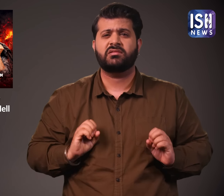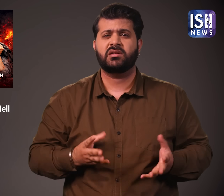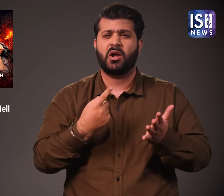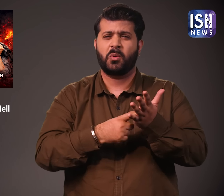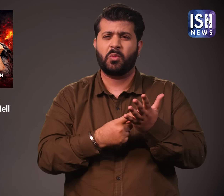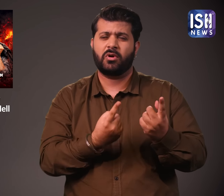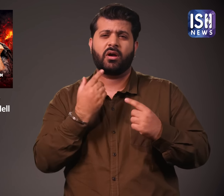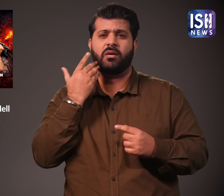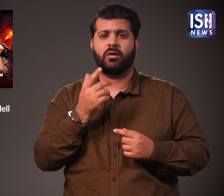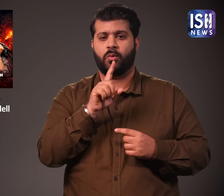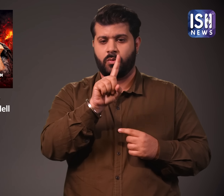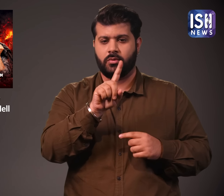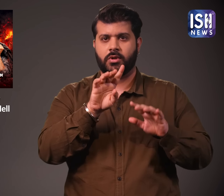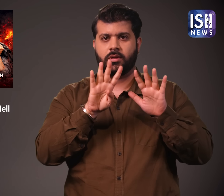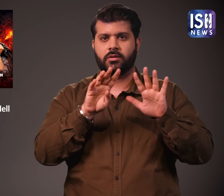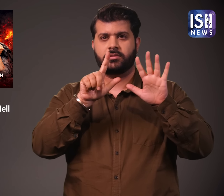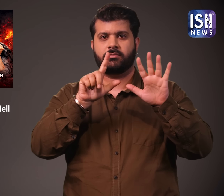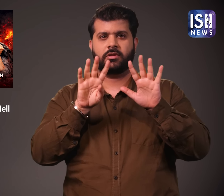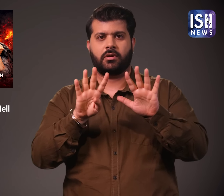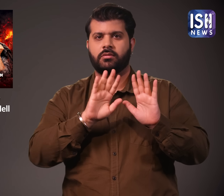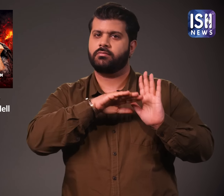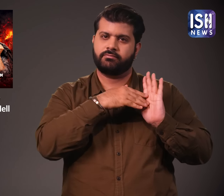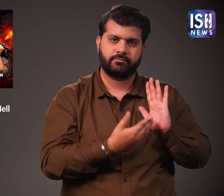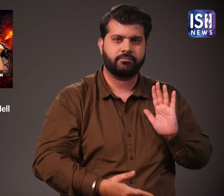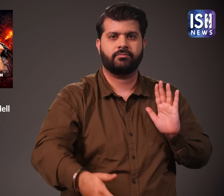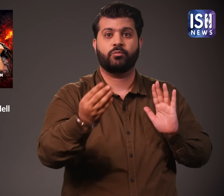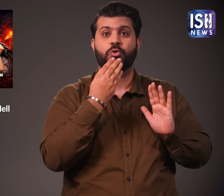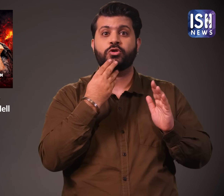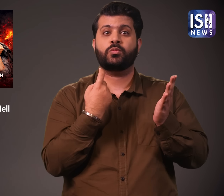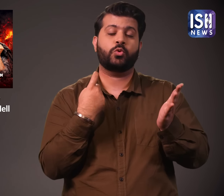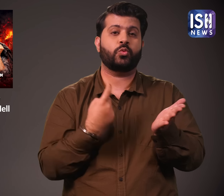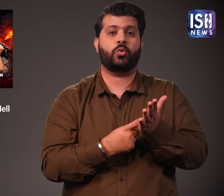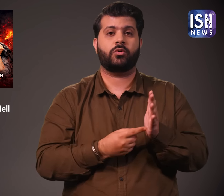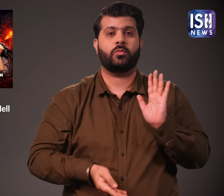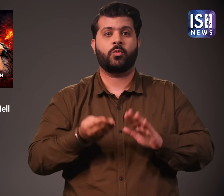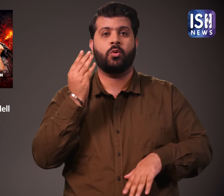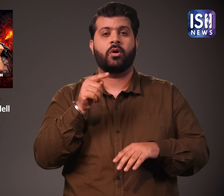These strict rules began after the 1979 Islamic Revolution.